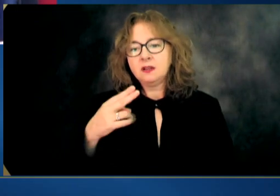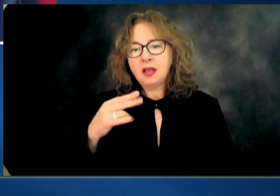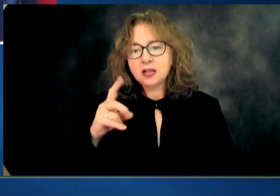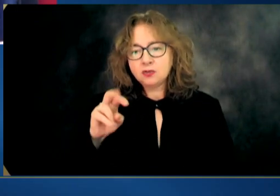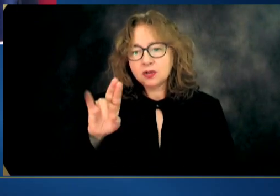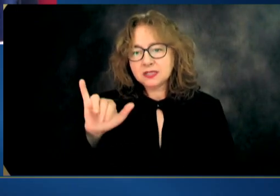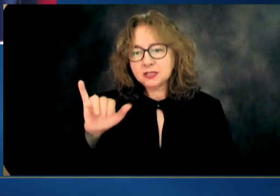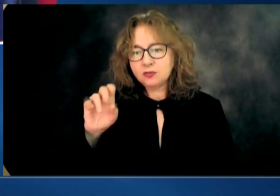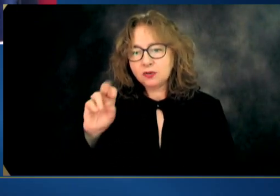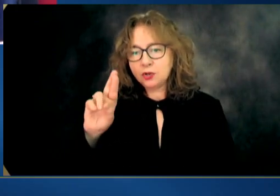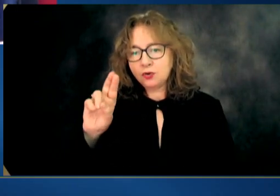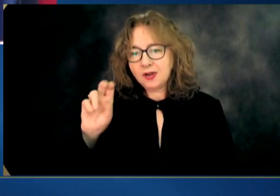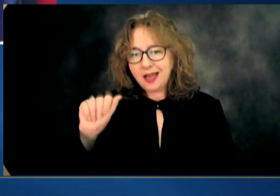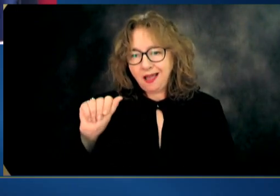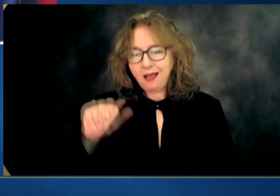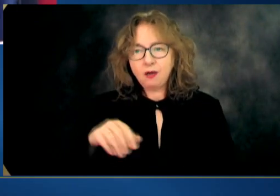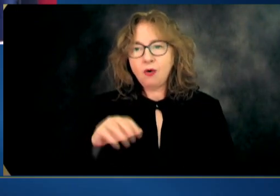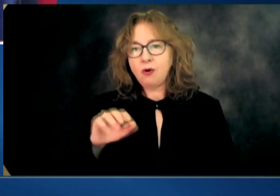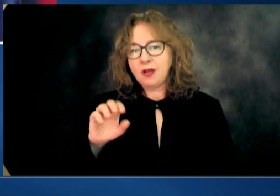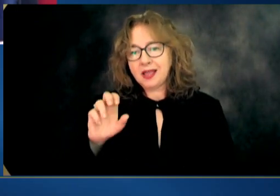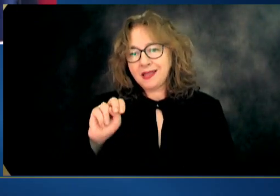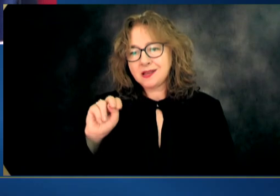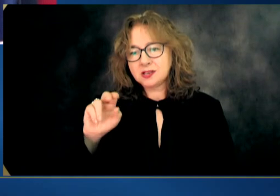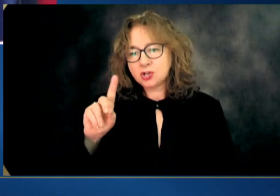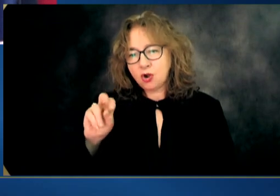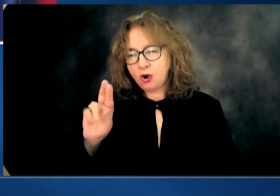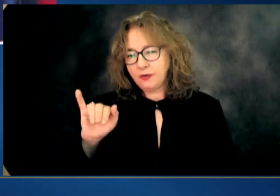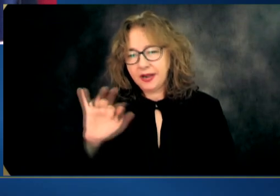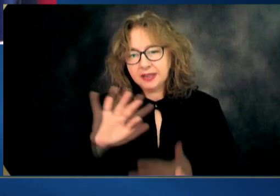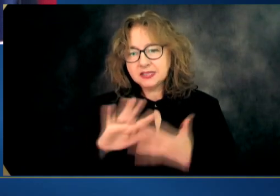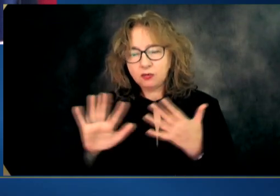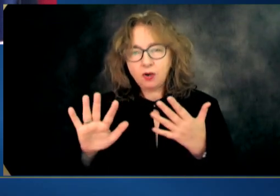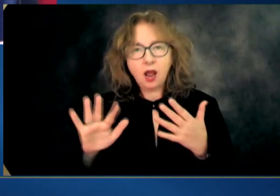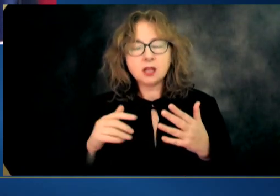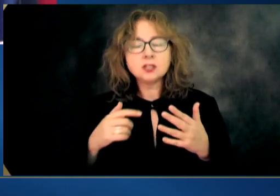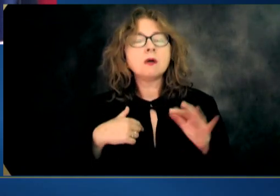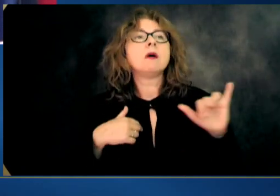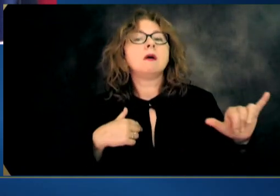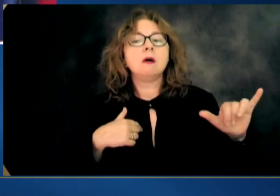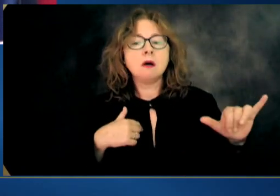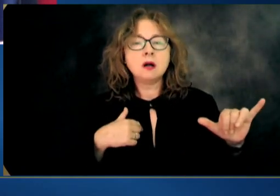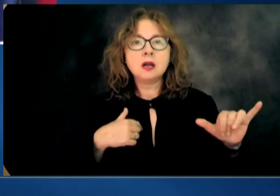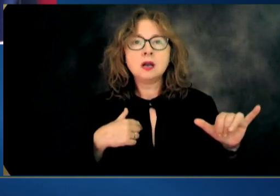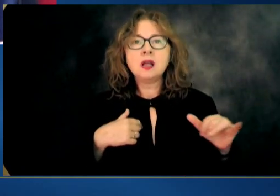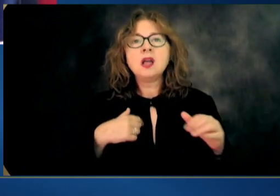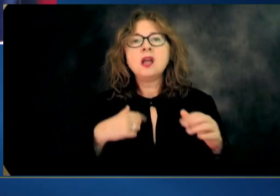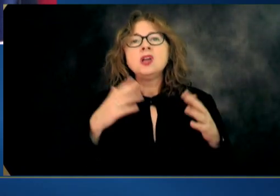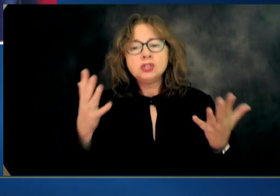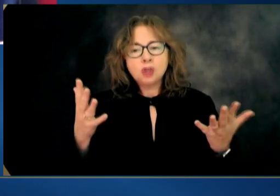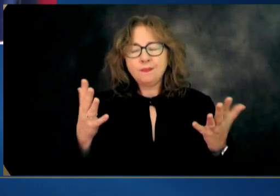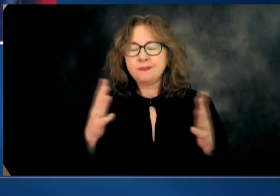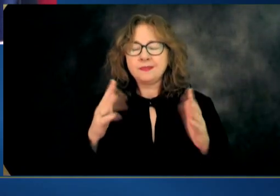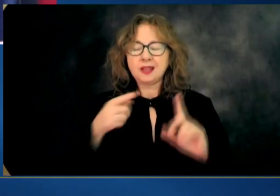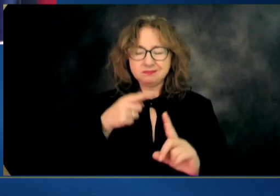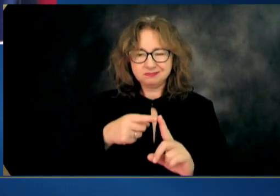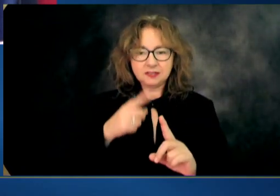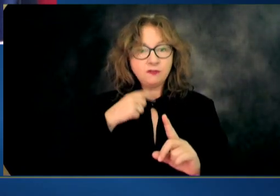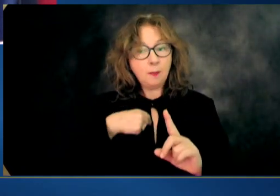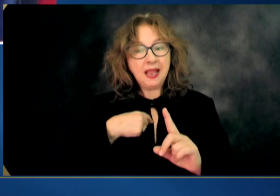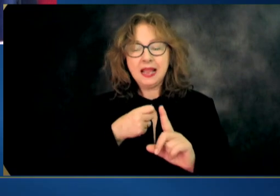So in closing, I also think, for me, there is a impact. So I was -- I'm fortunate enough to